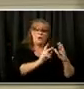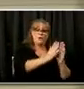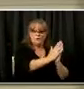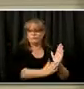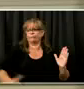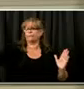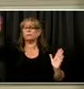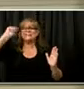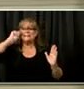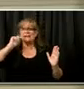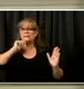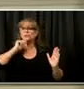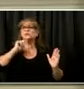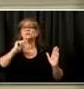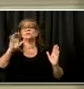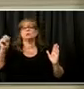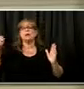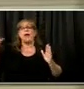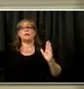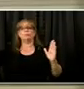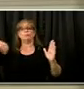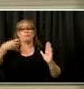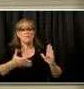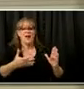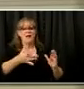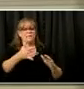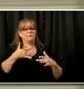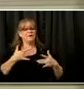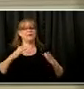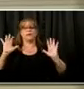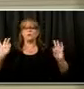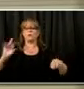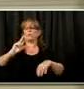during this pandemic is to provide this clear schedule particularly when learning remotely